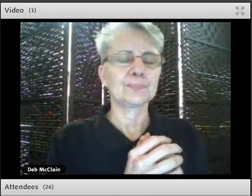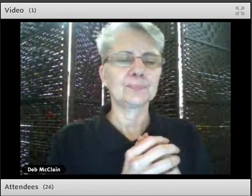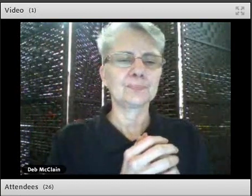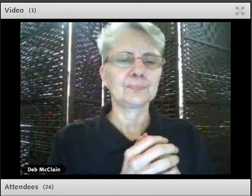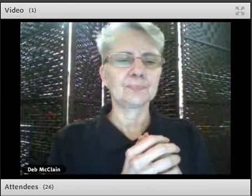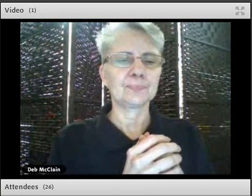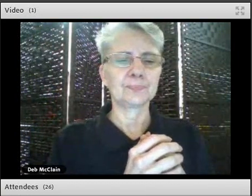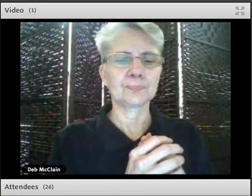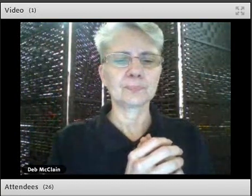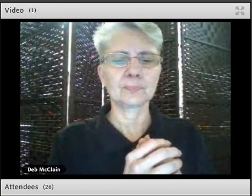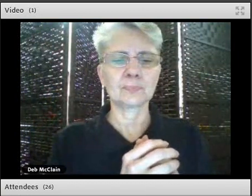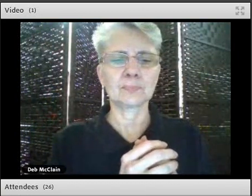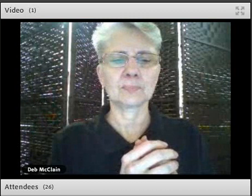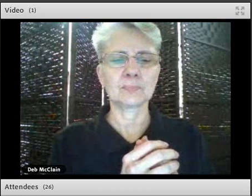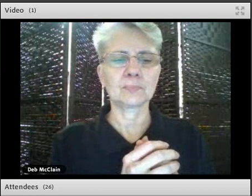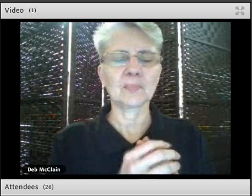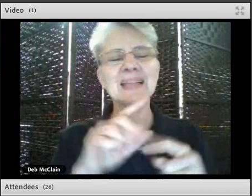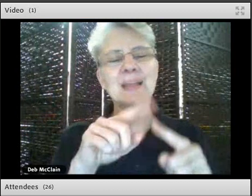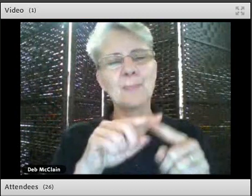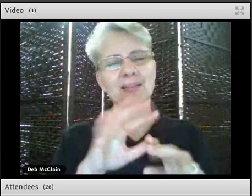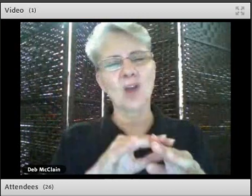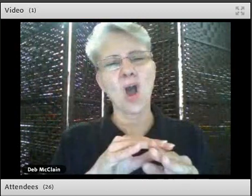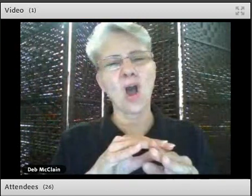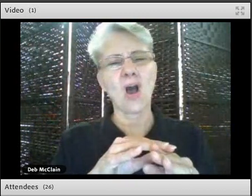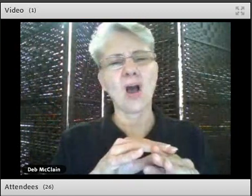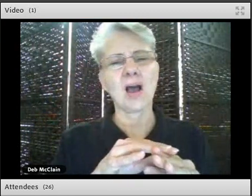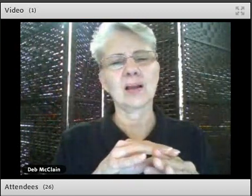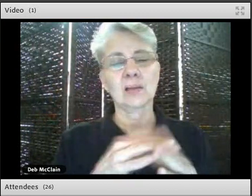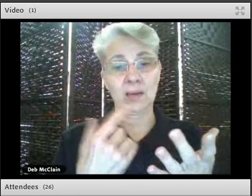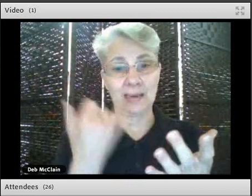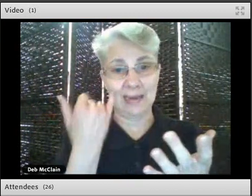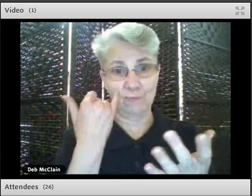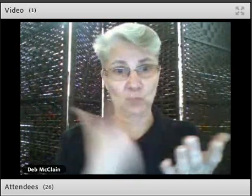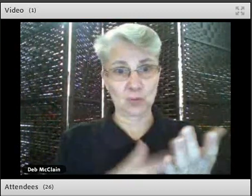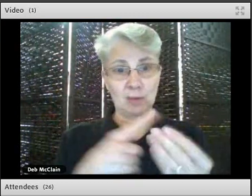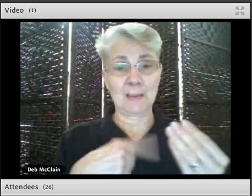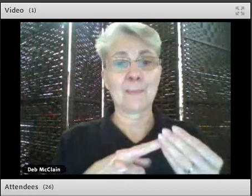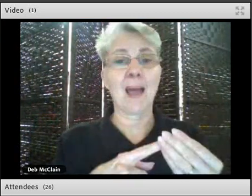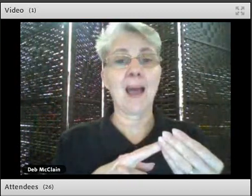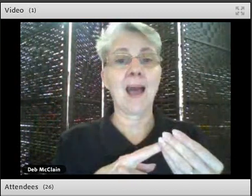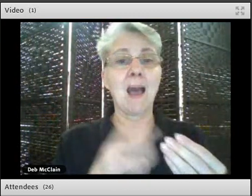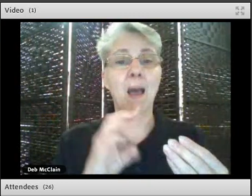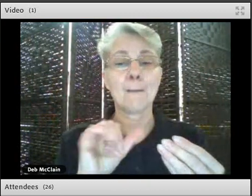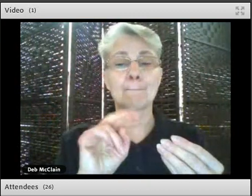type of item. For an integrating resource, and this is what we'll talk about in our in-person session,